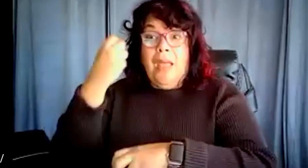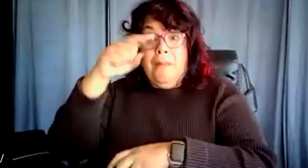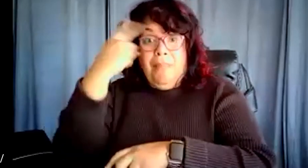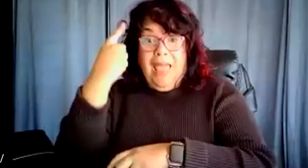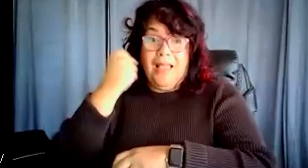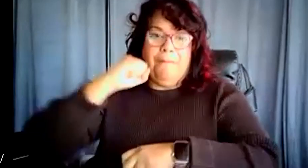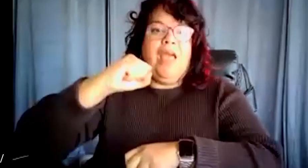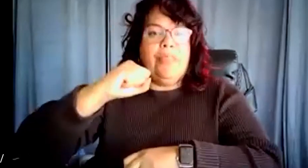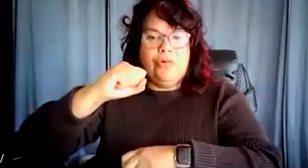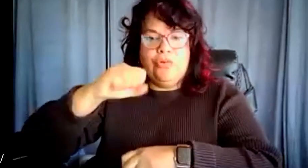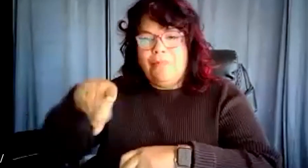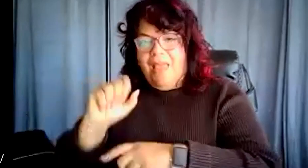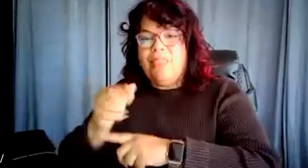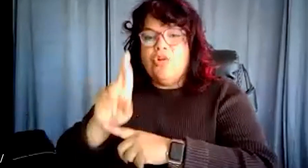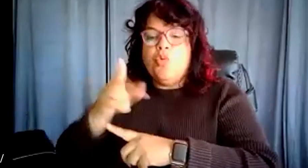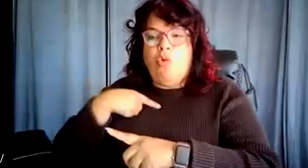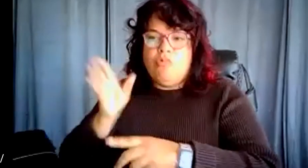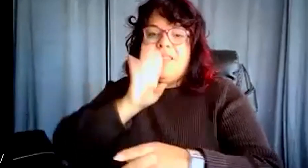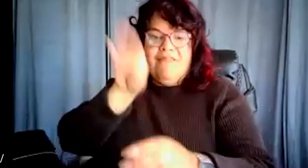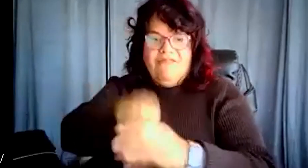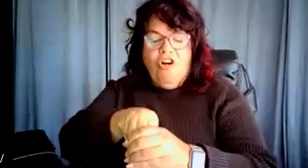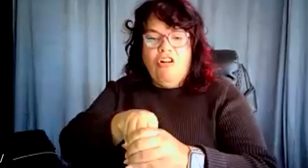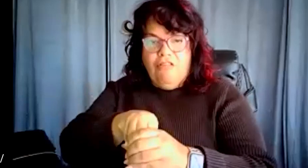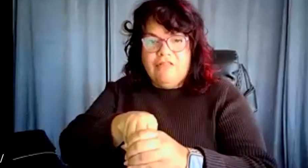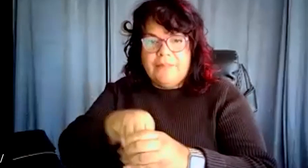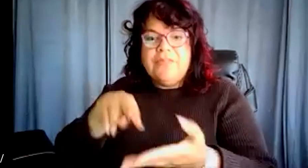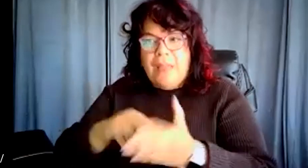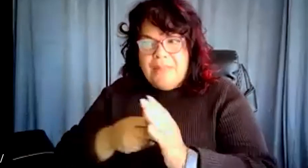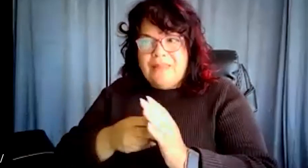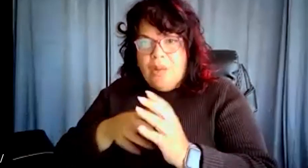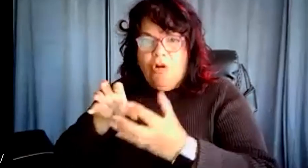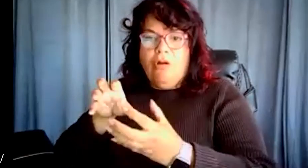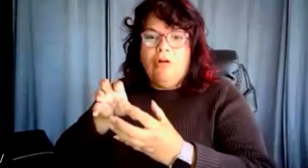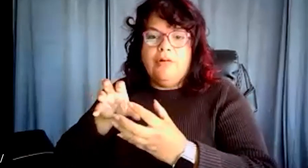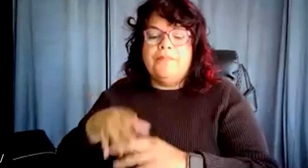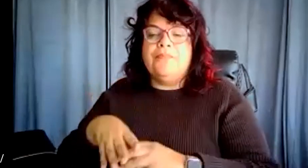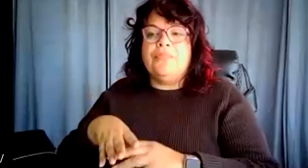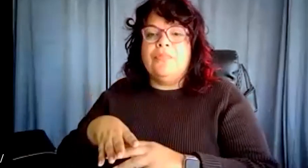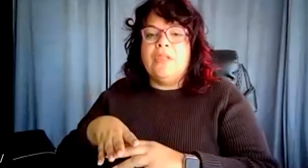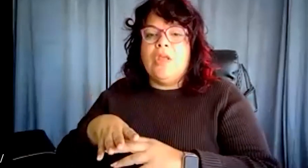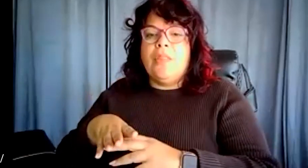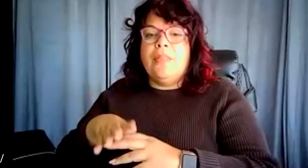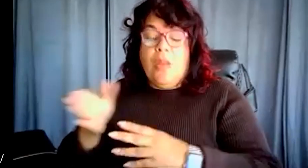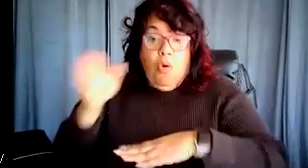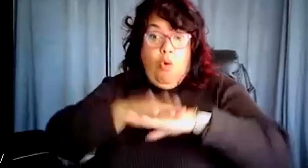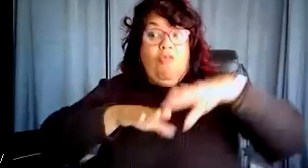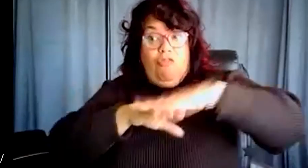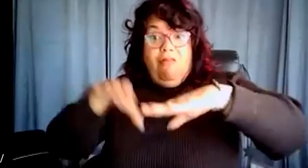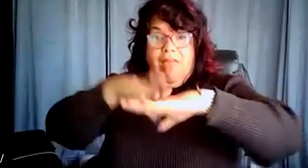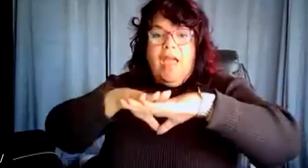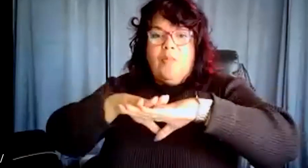Social justice movements often interconnect and overlap with each other and support each